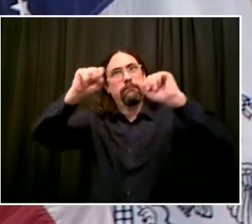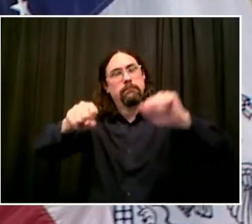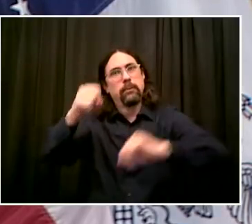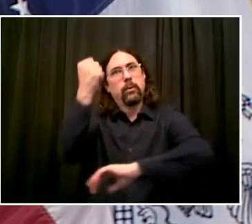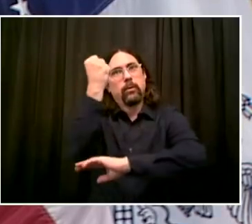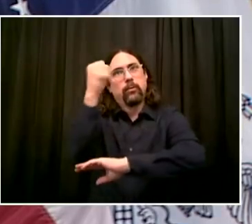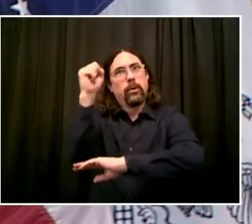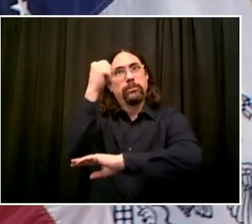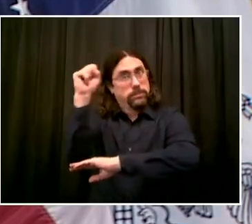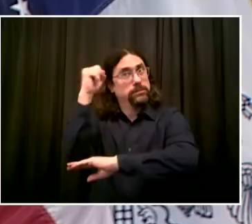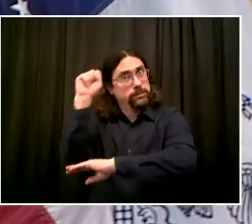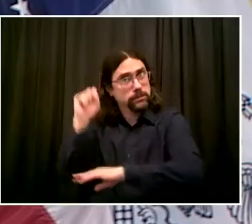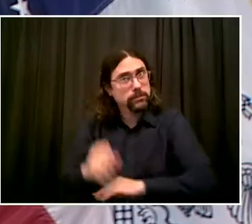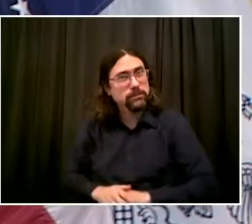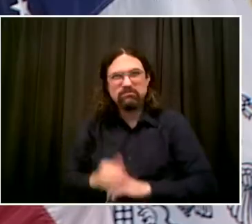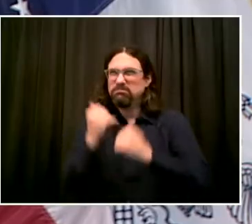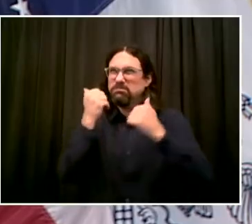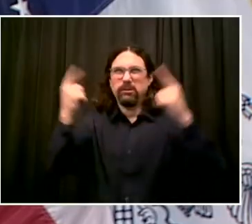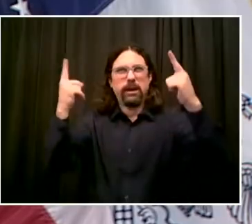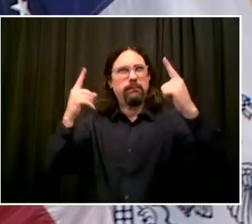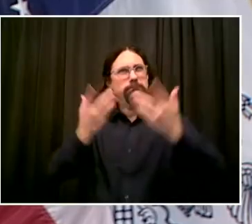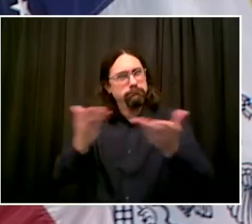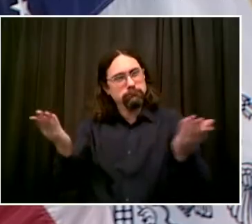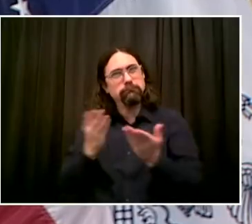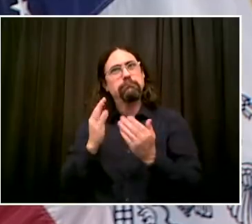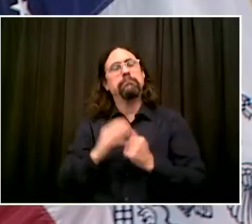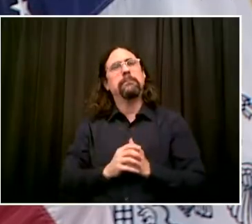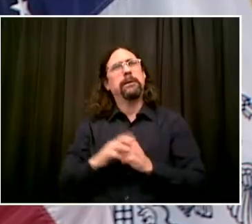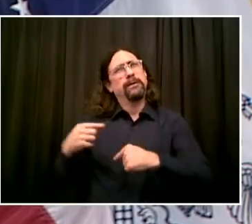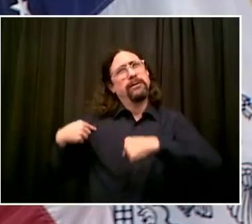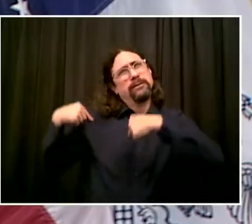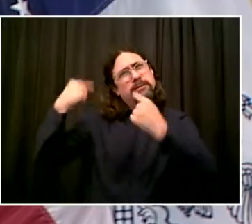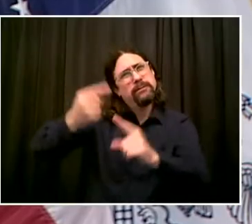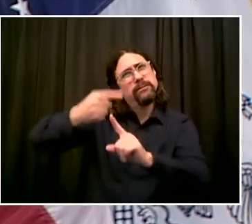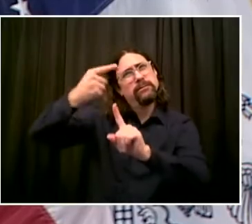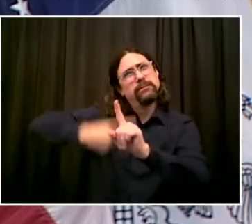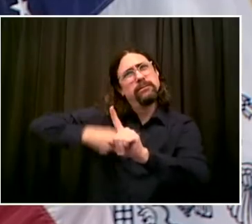WNE EED TO GET COMMUNITY AND POLICE WORKING TOGETHER, AND ADDRESS THE NEED TO CONSTANTLY REFORM THE NYPD. WE CAN DO ALL